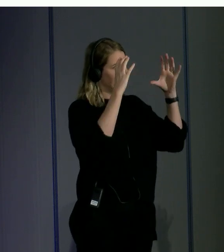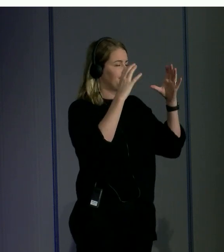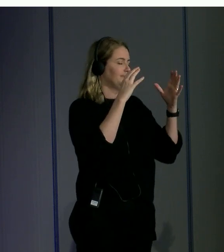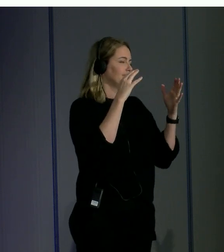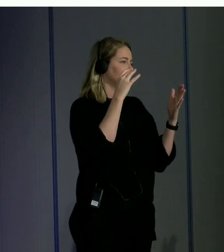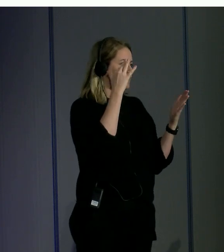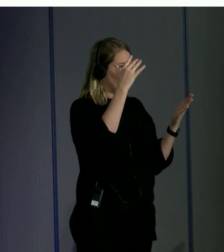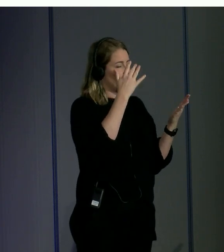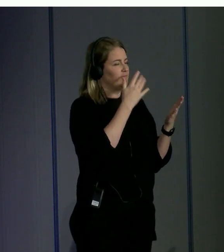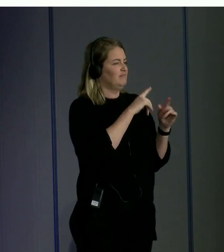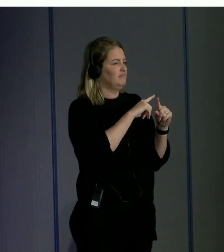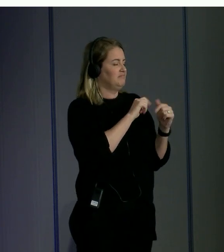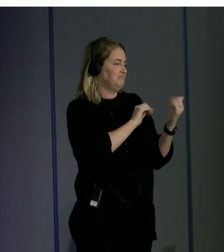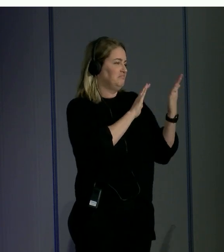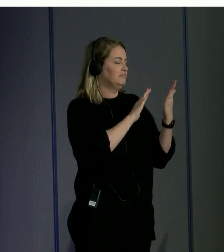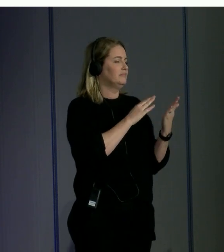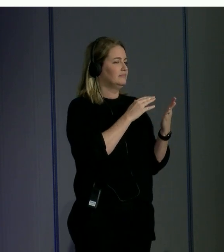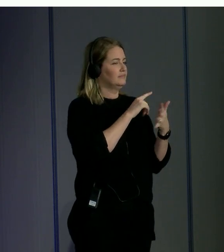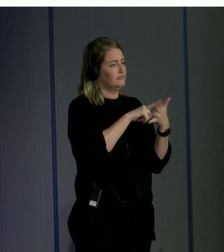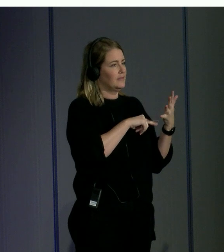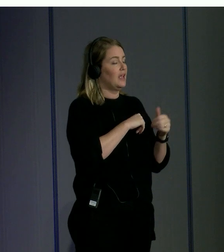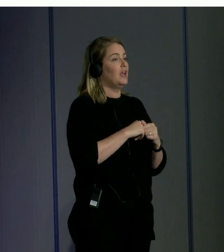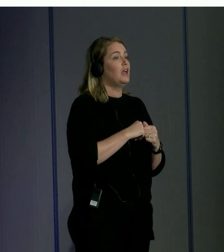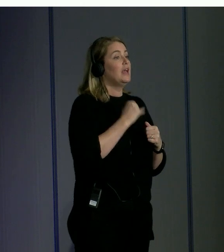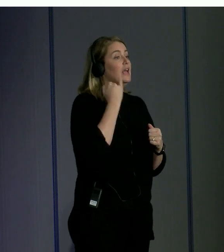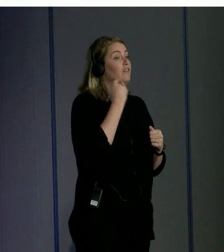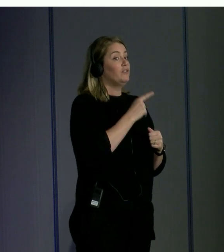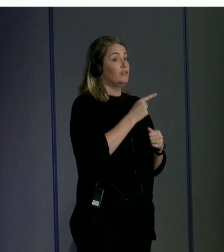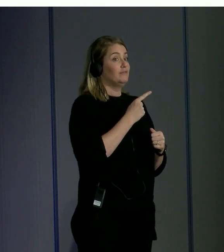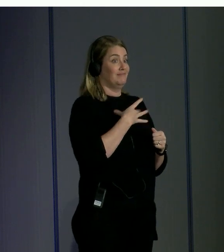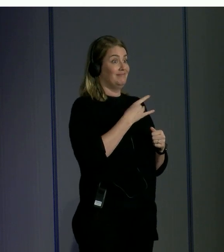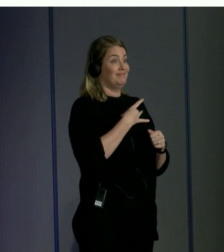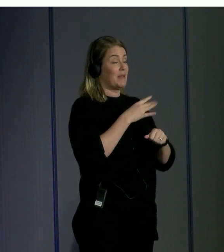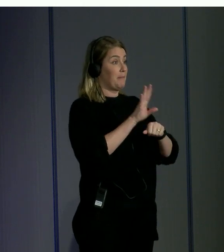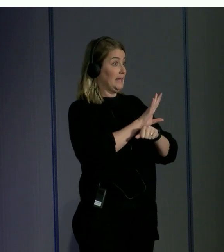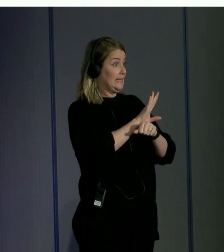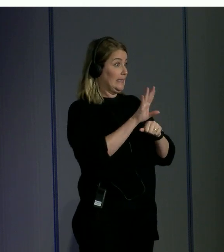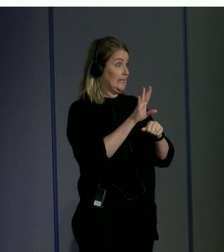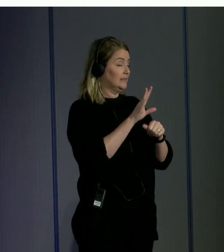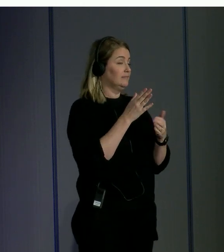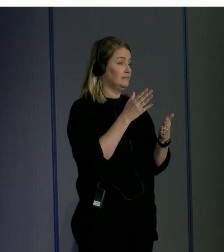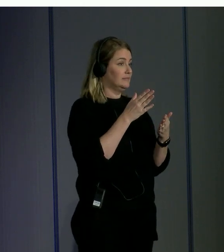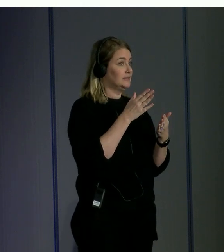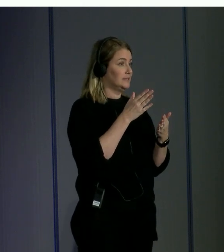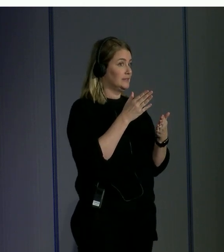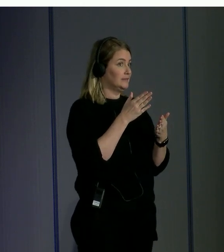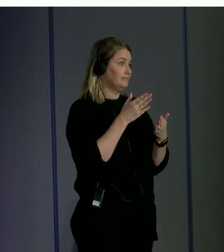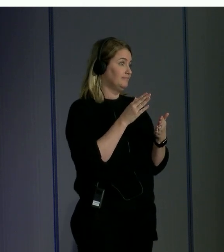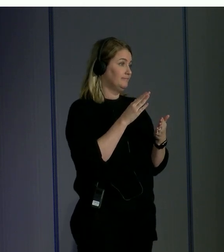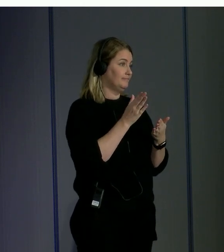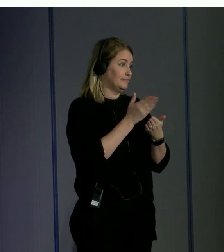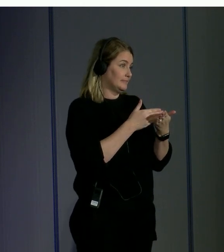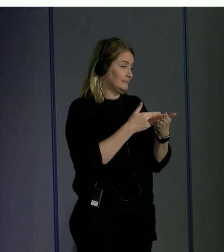And if you're into the business side of this at all, I highly, highly recommend reading